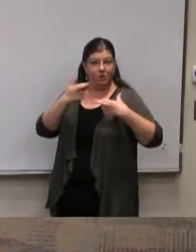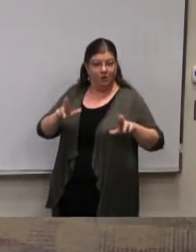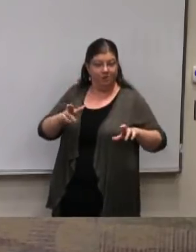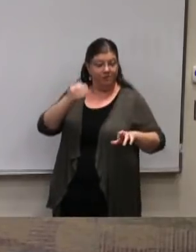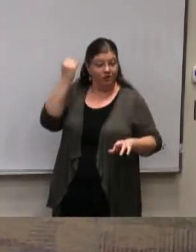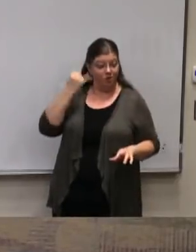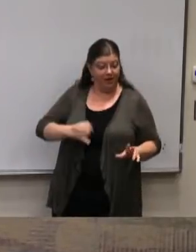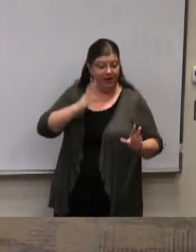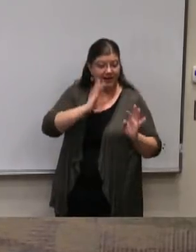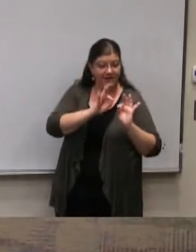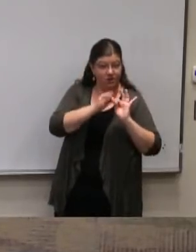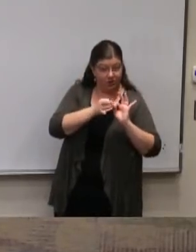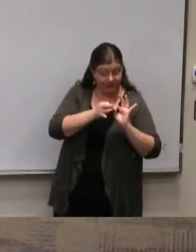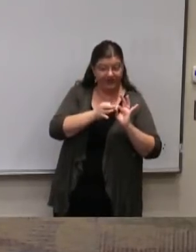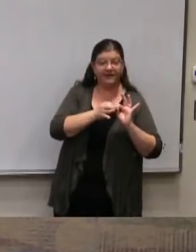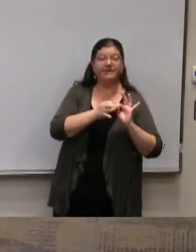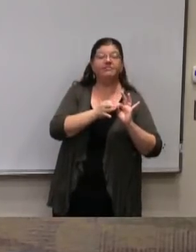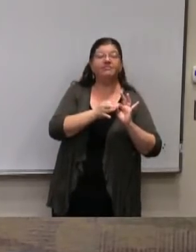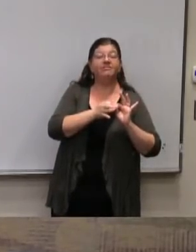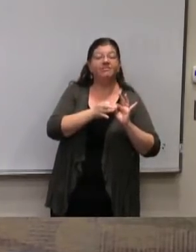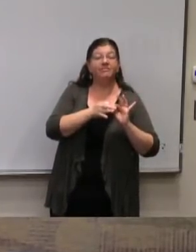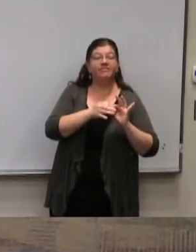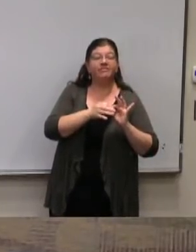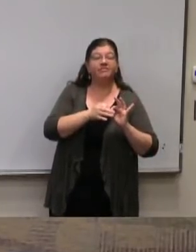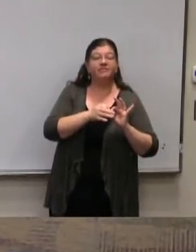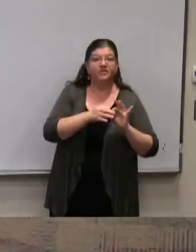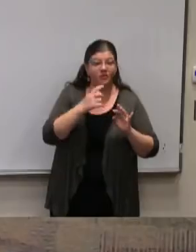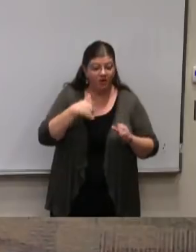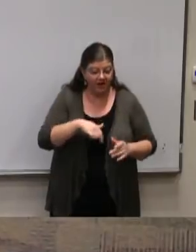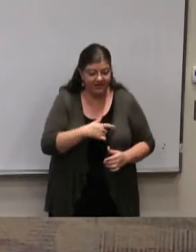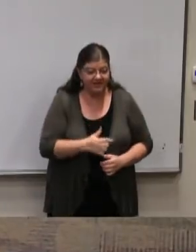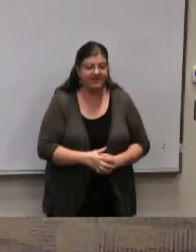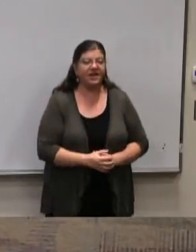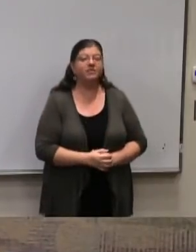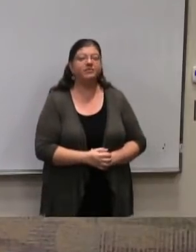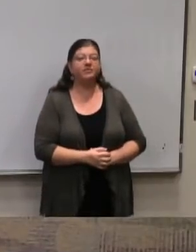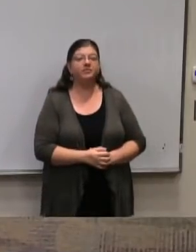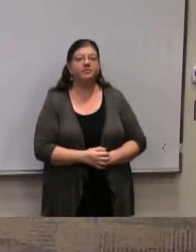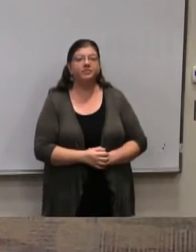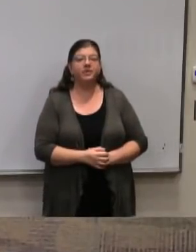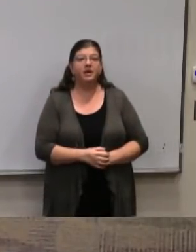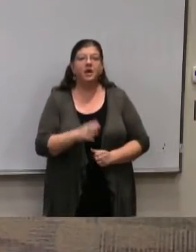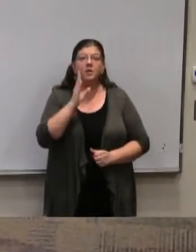Julia Townsend is here to do some interpretation for us. We're going to go through a little bit